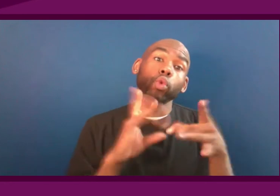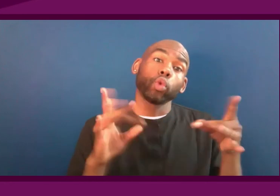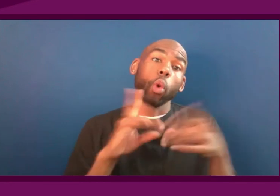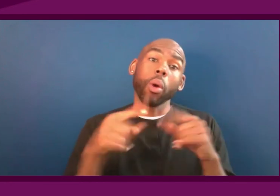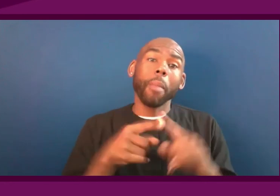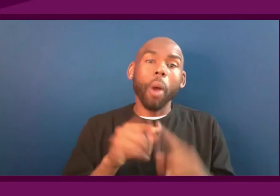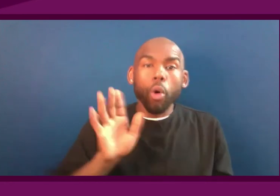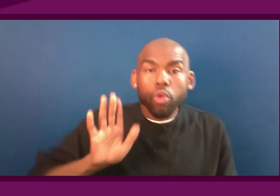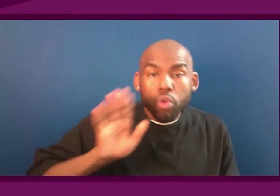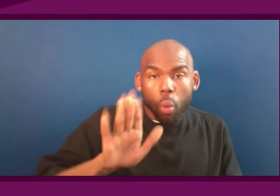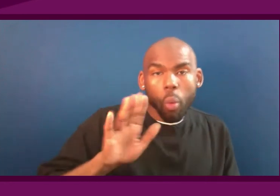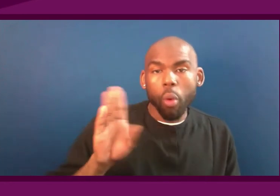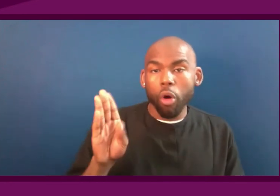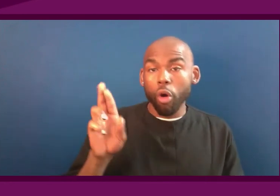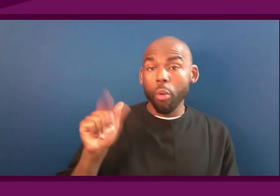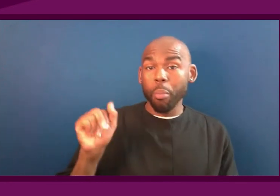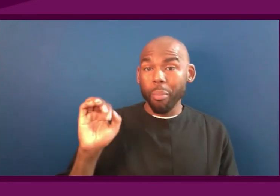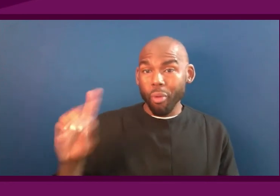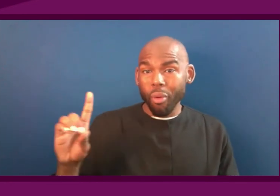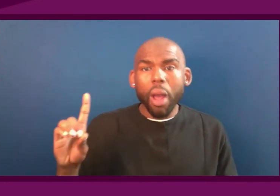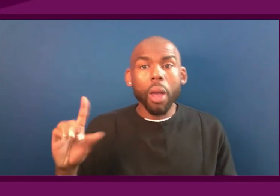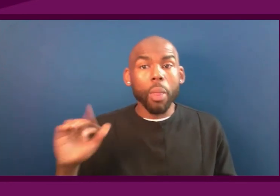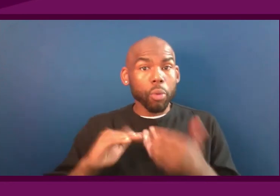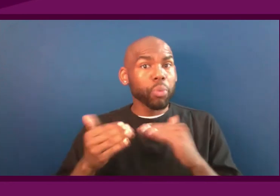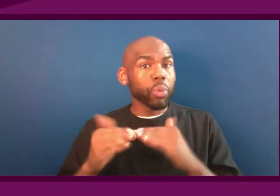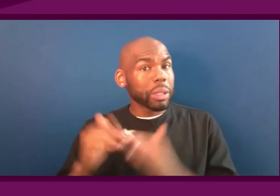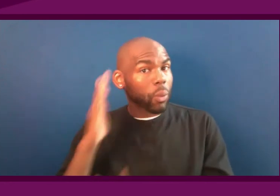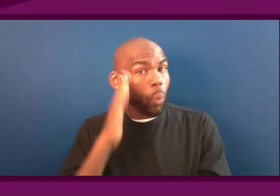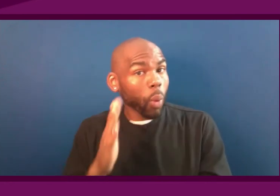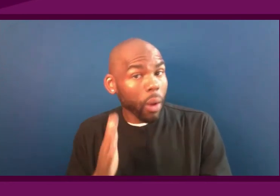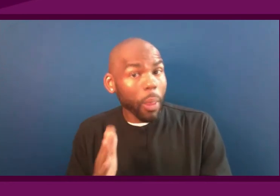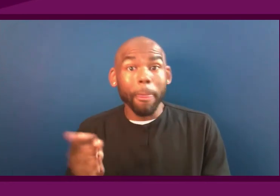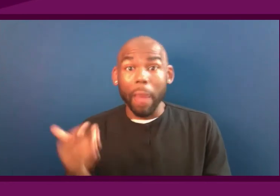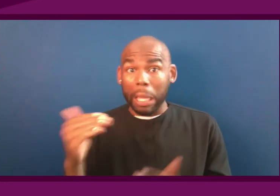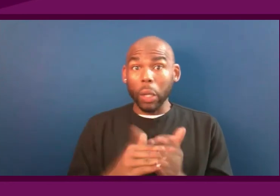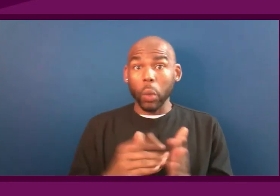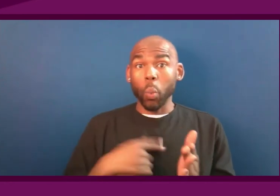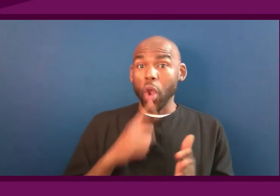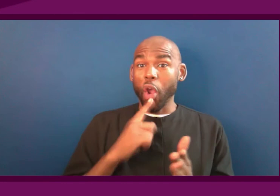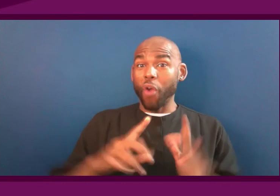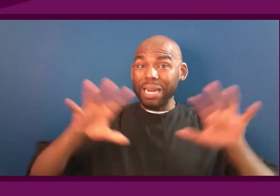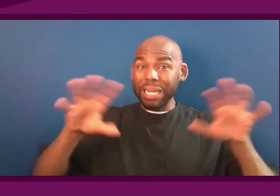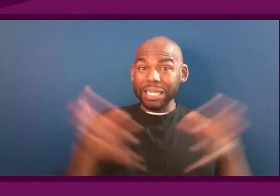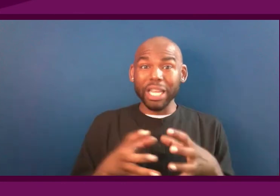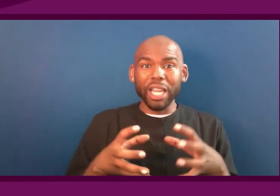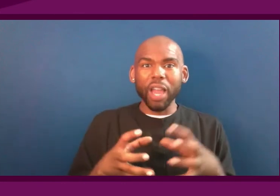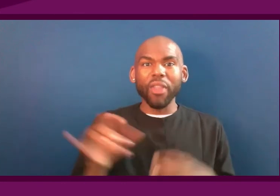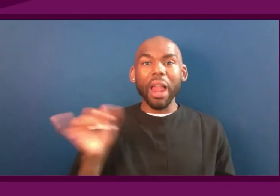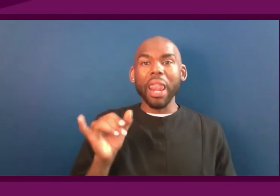But when you get this identity organization together and then others will join. If you